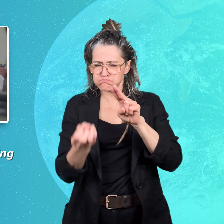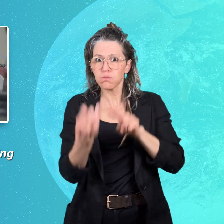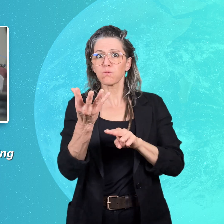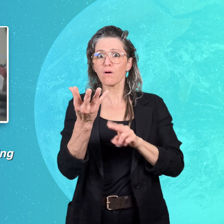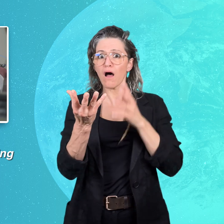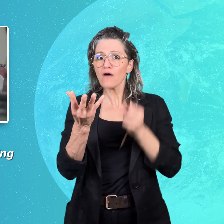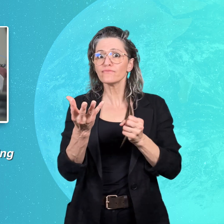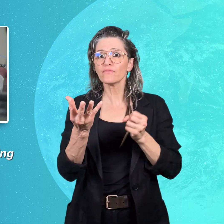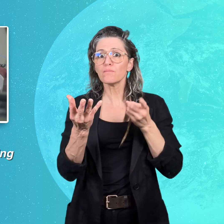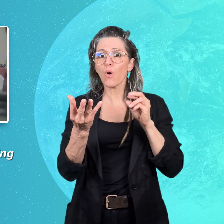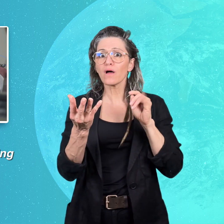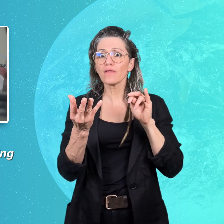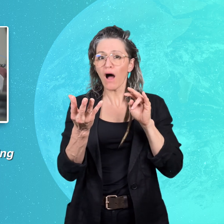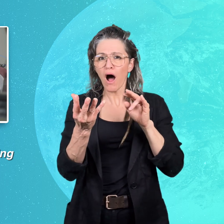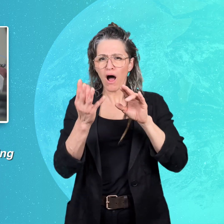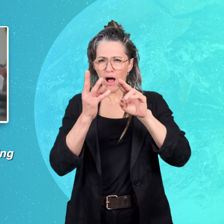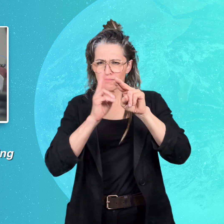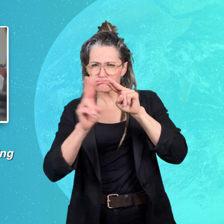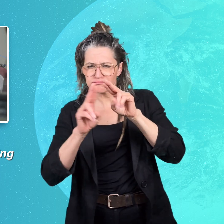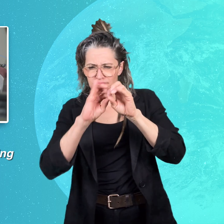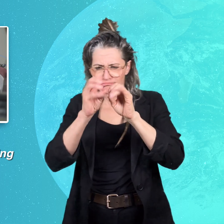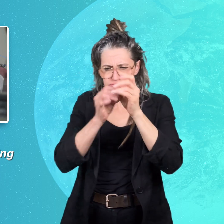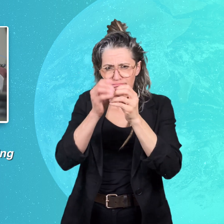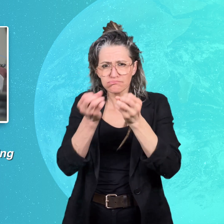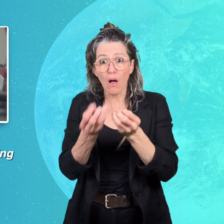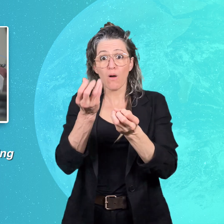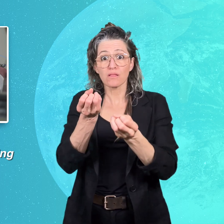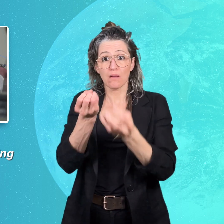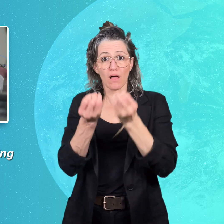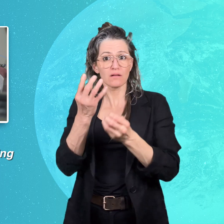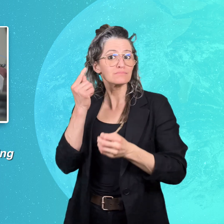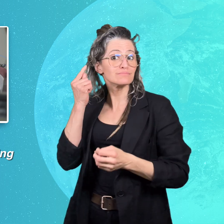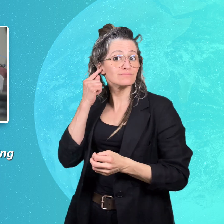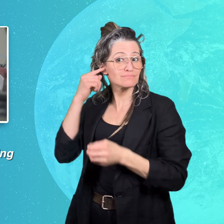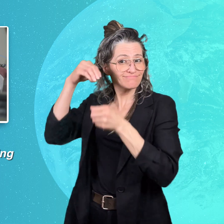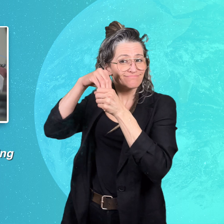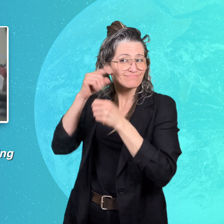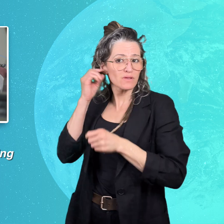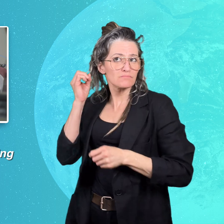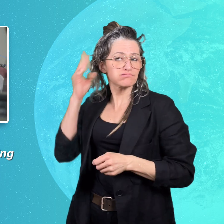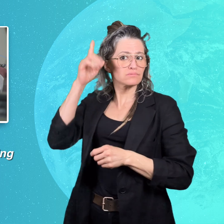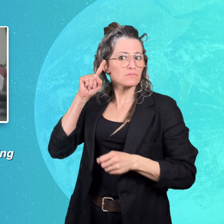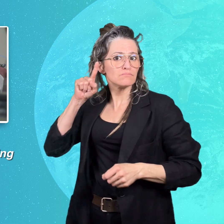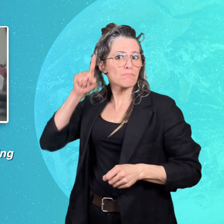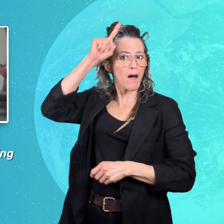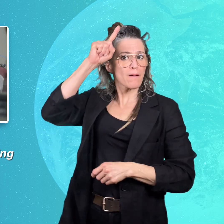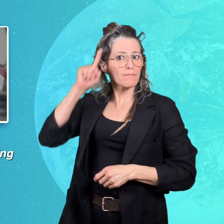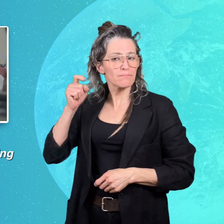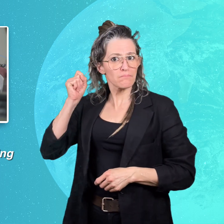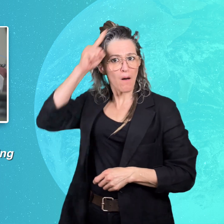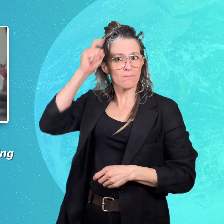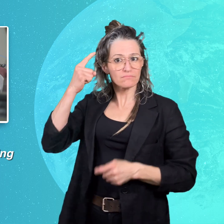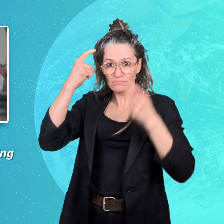is needed to be able to send signals from the ear to the brain,